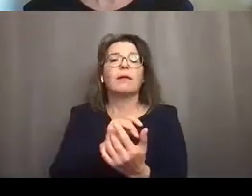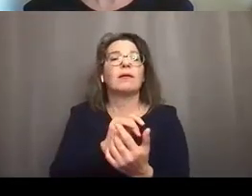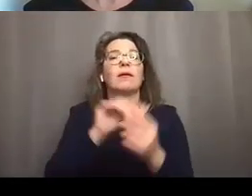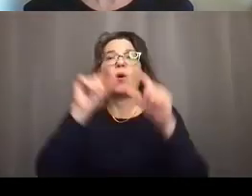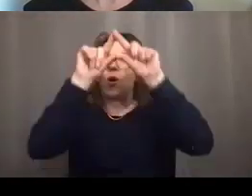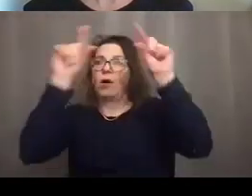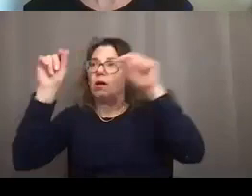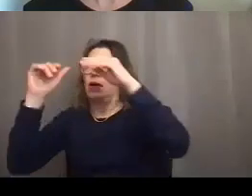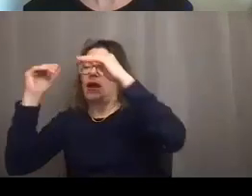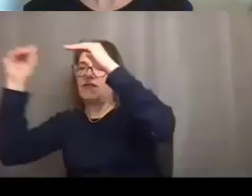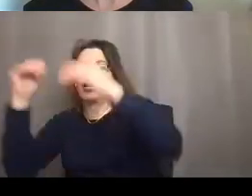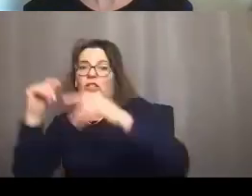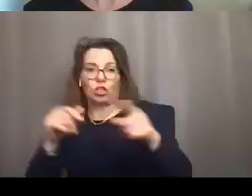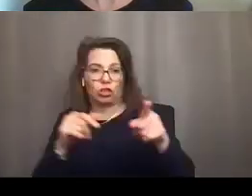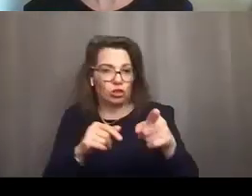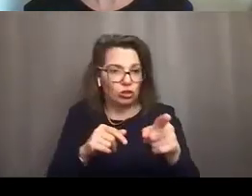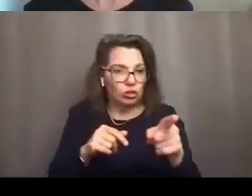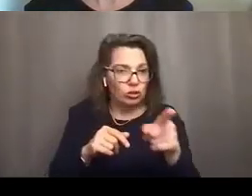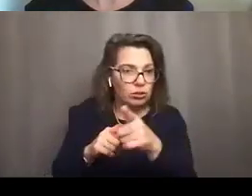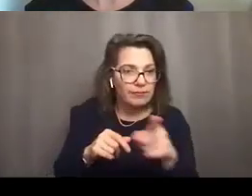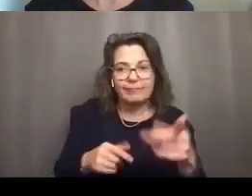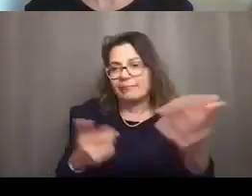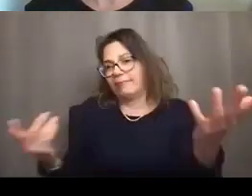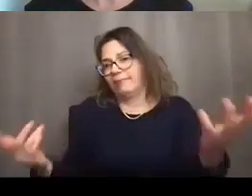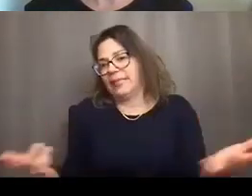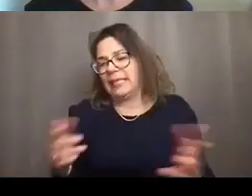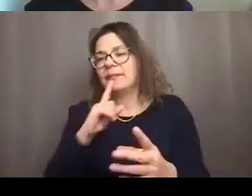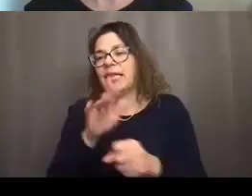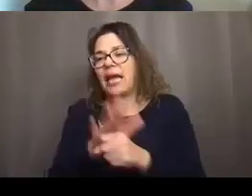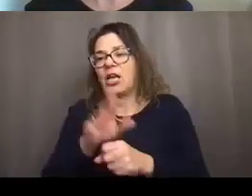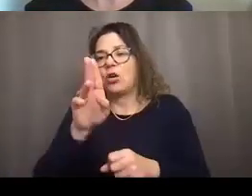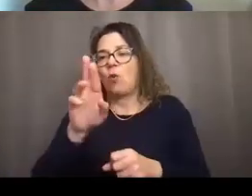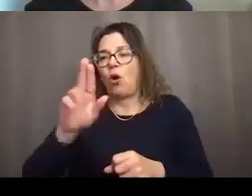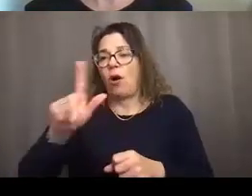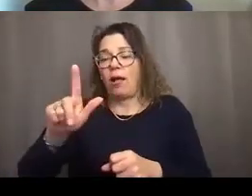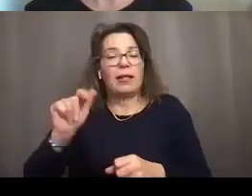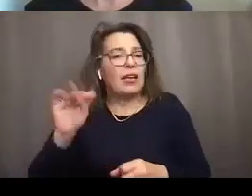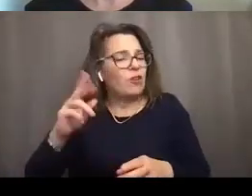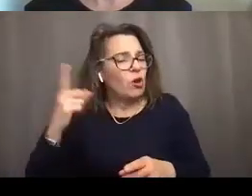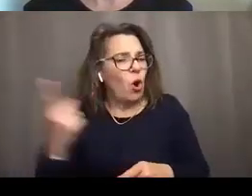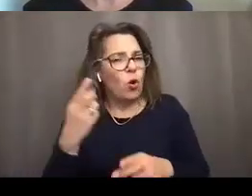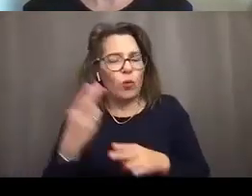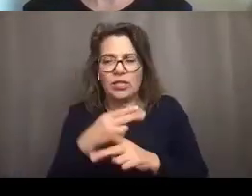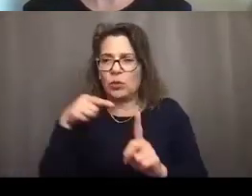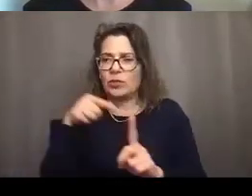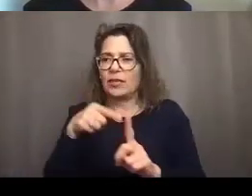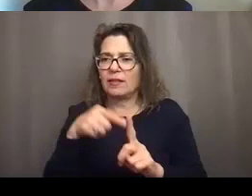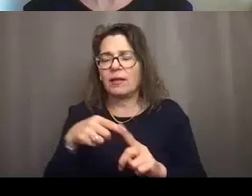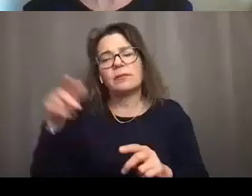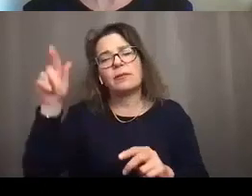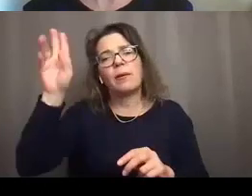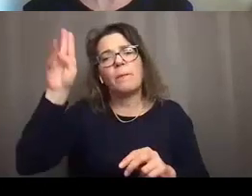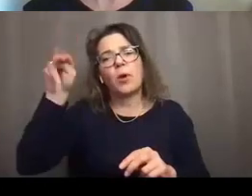and that'll take you to a dedicated URL. If you're always using the advanced search, you could bookmark that.